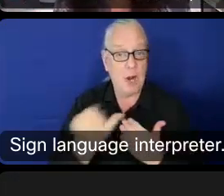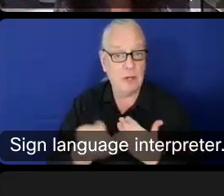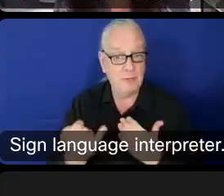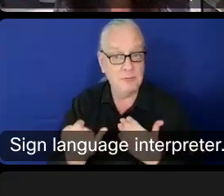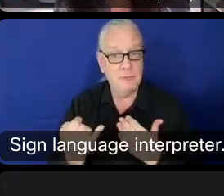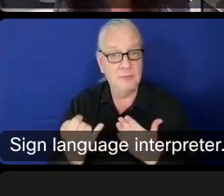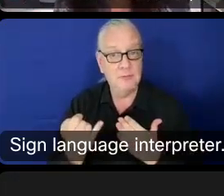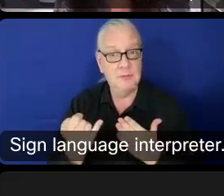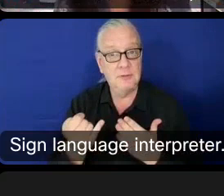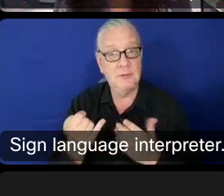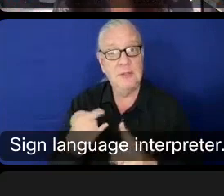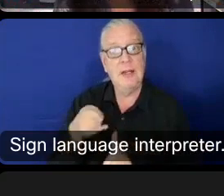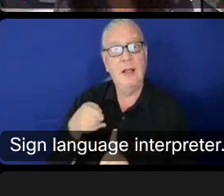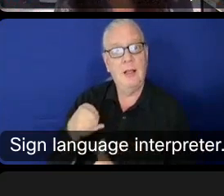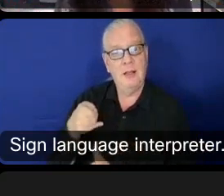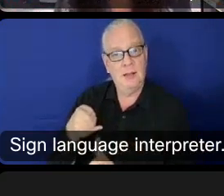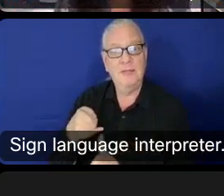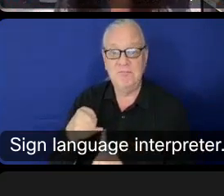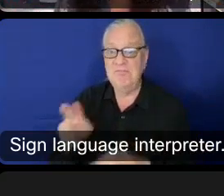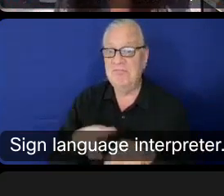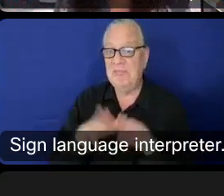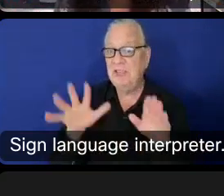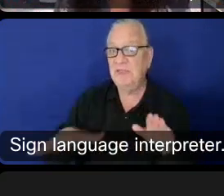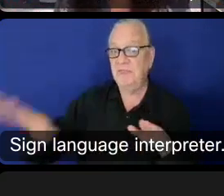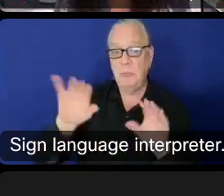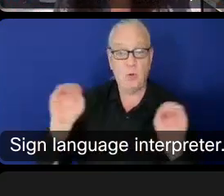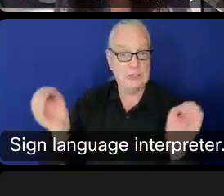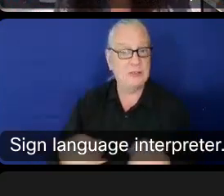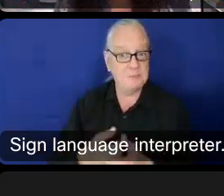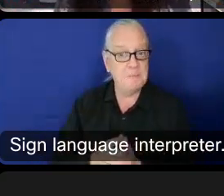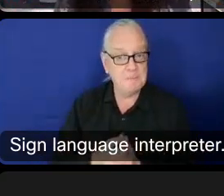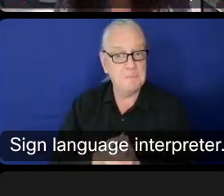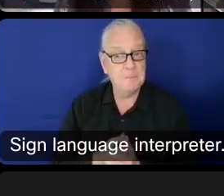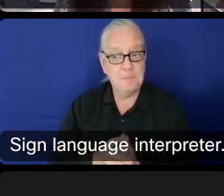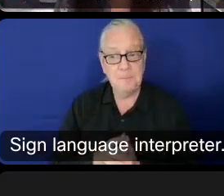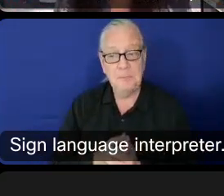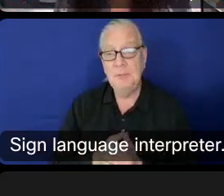which is a, also a national organization that does a lot of